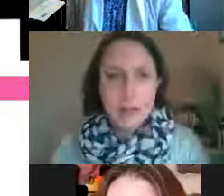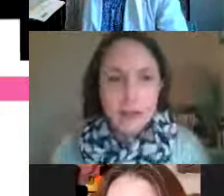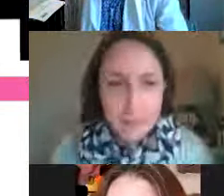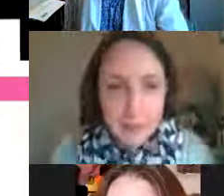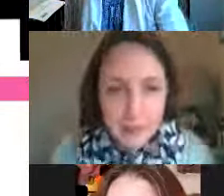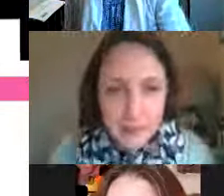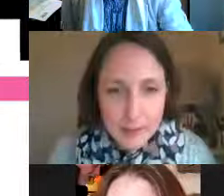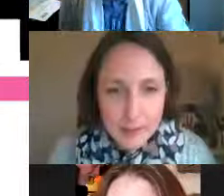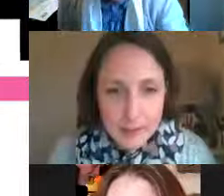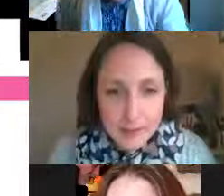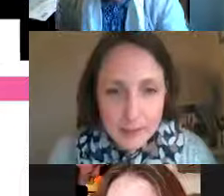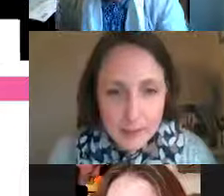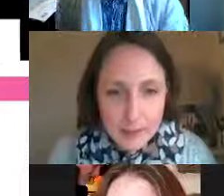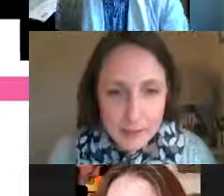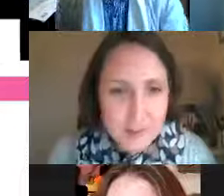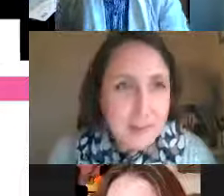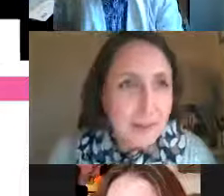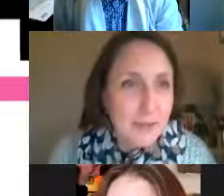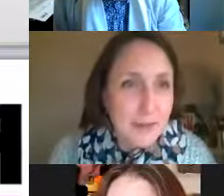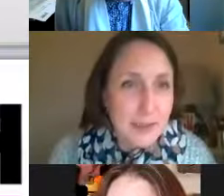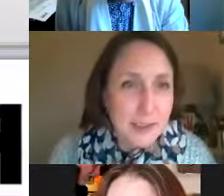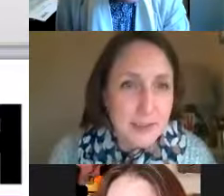um i'm still having issues